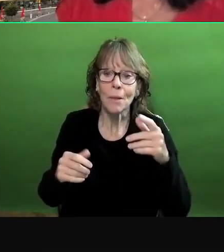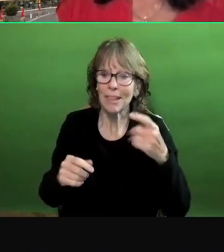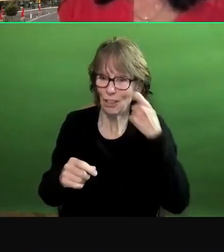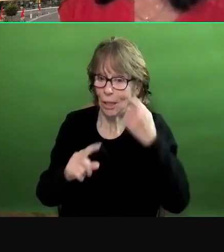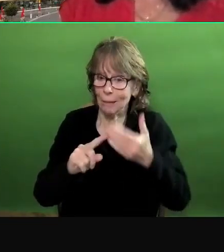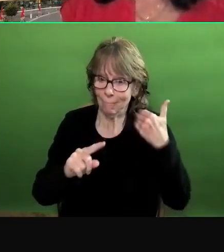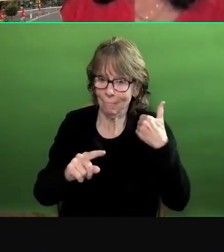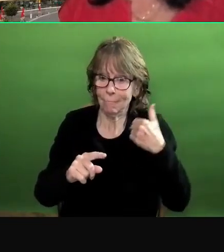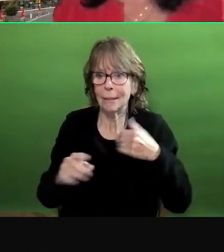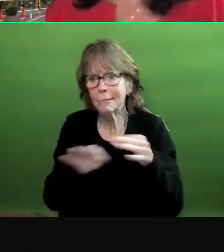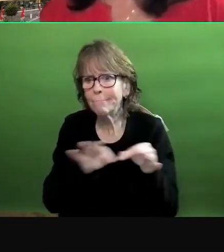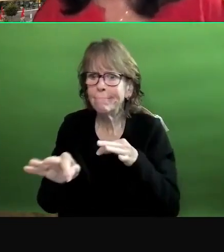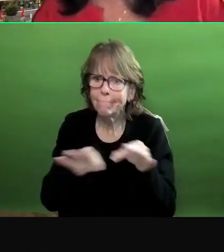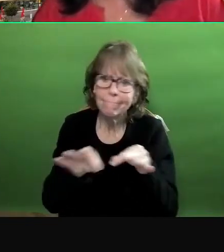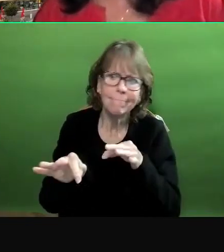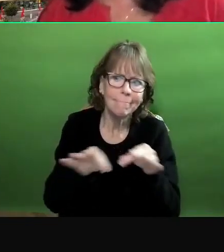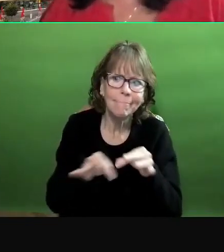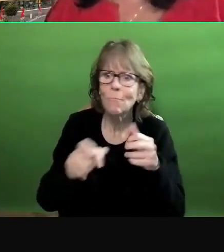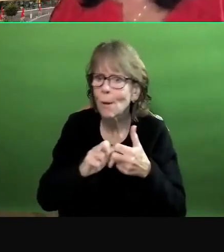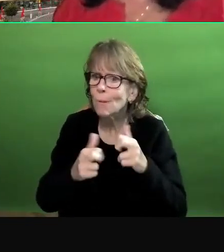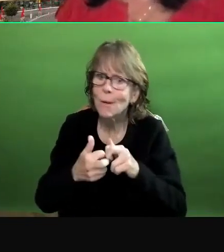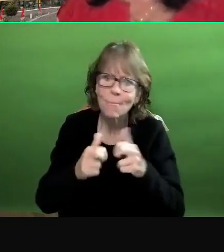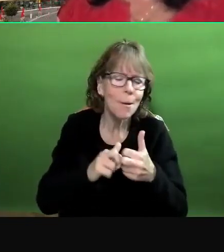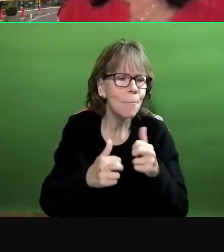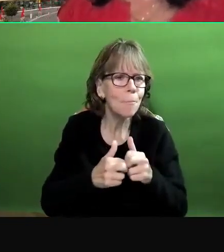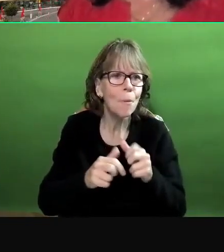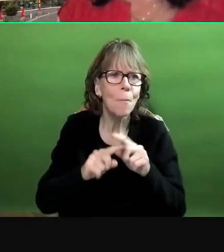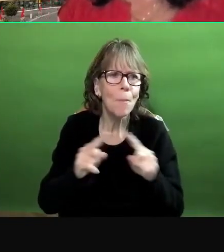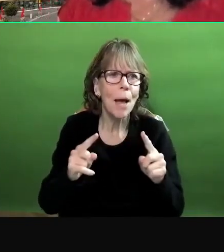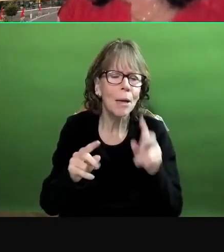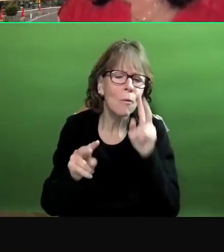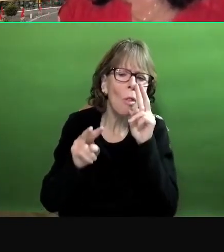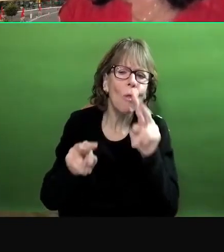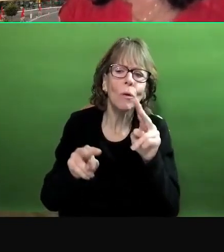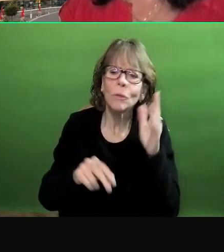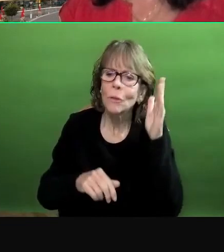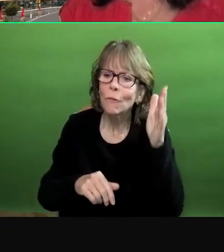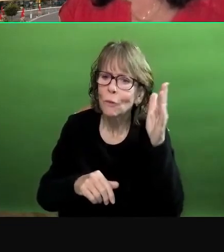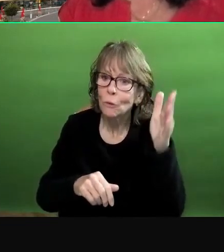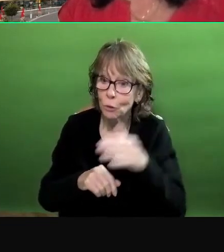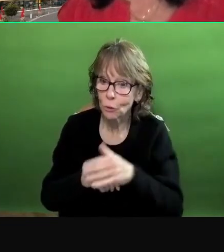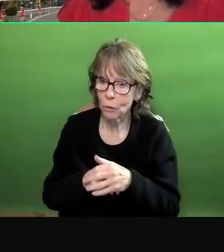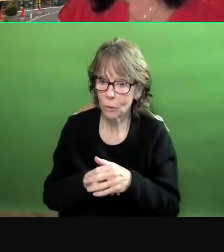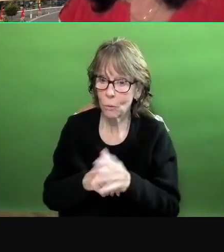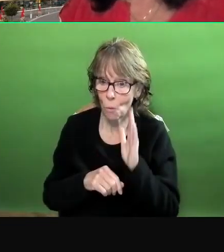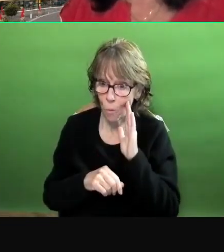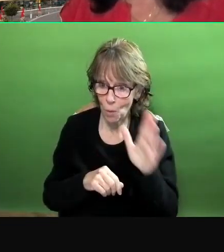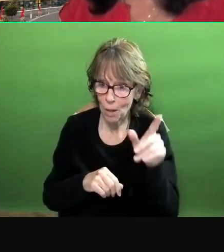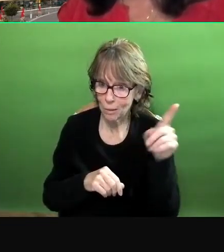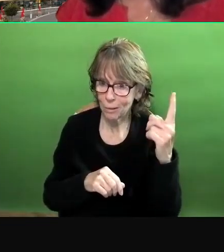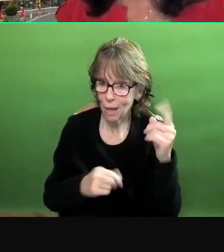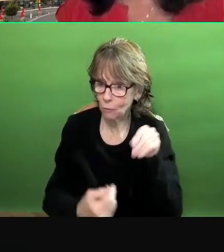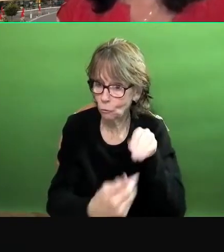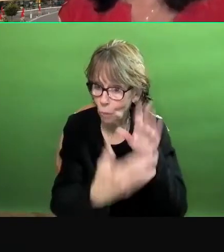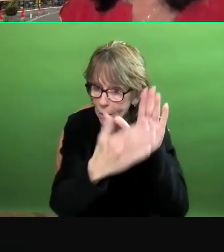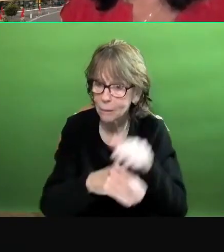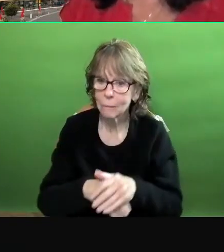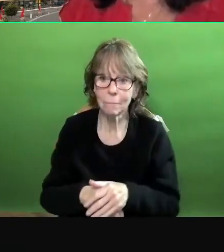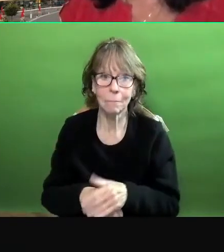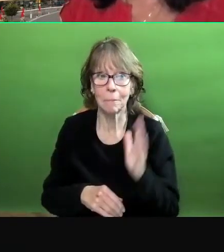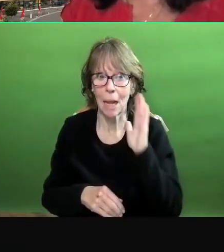but we need to craft a future where these problems are addressed and mitigated. The opportunities are